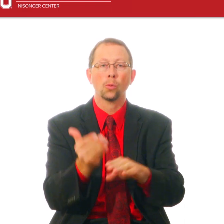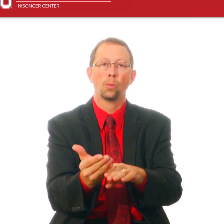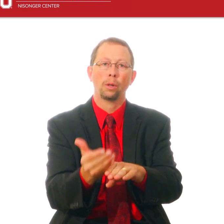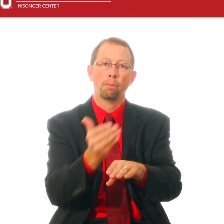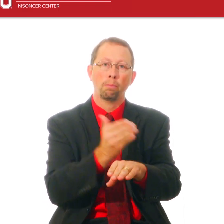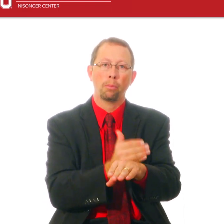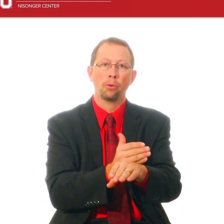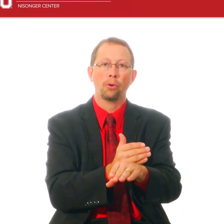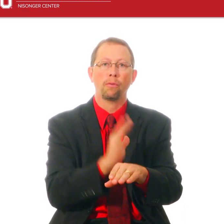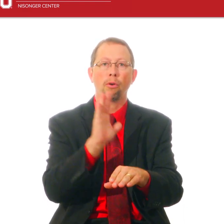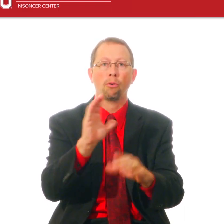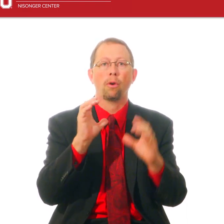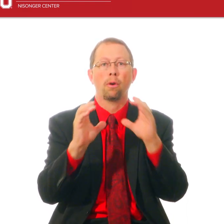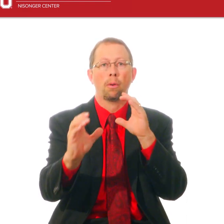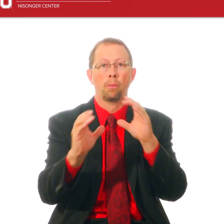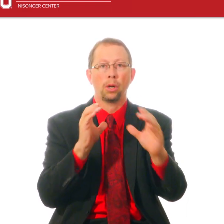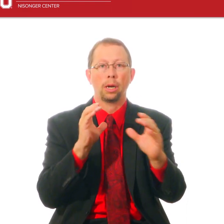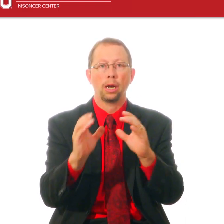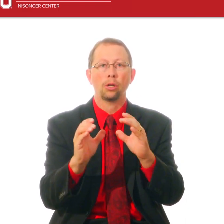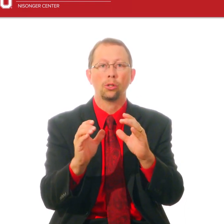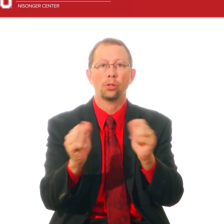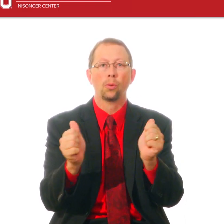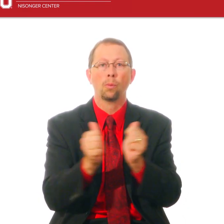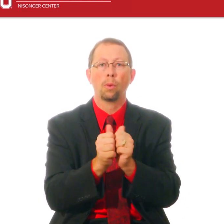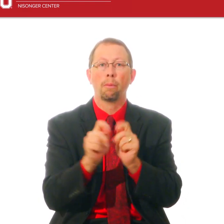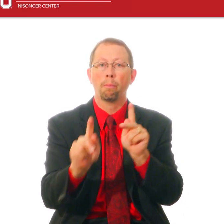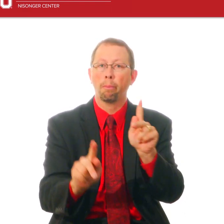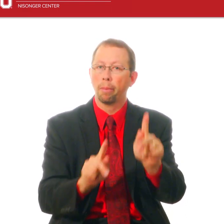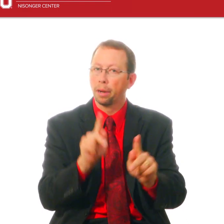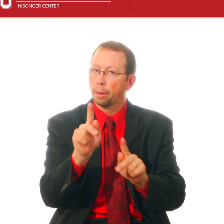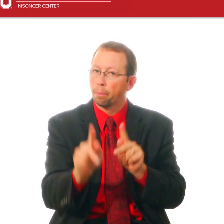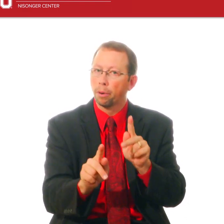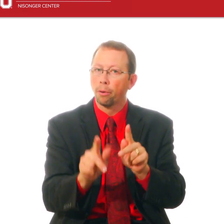There are some ways to improve your communication